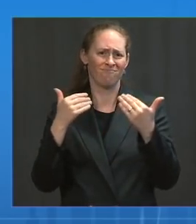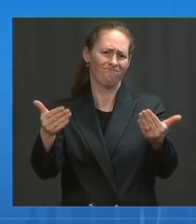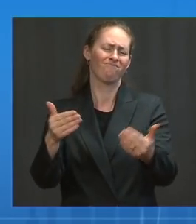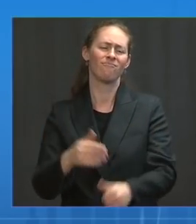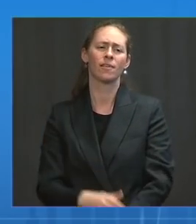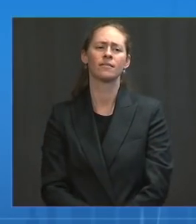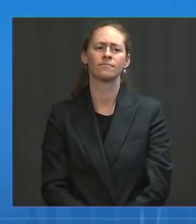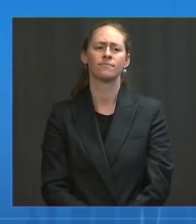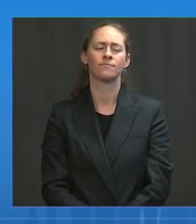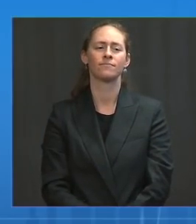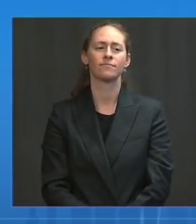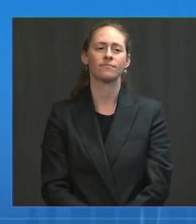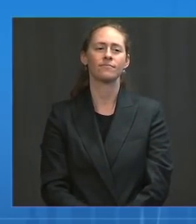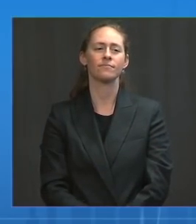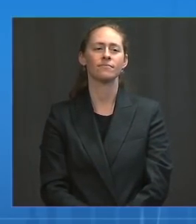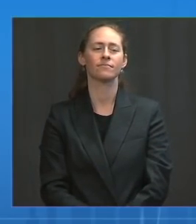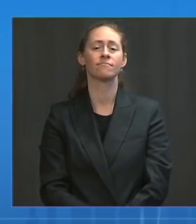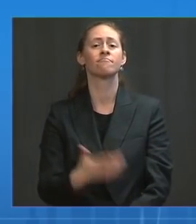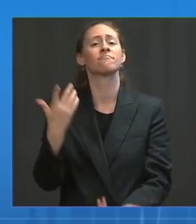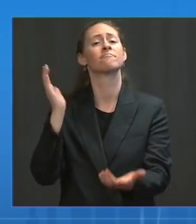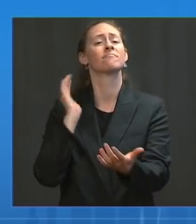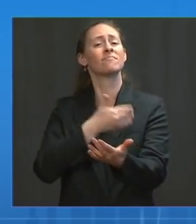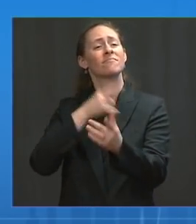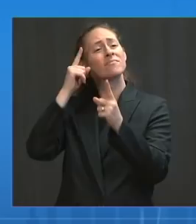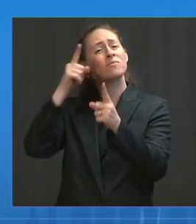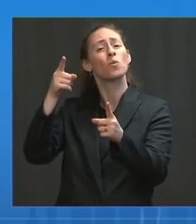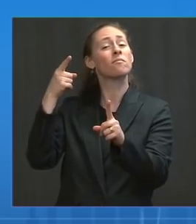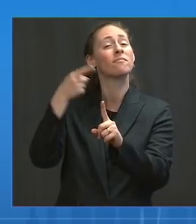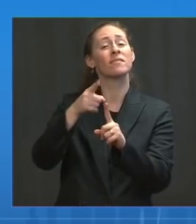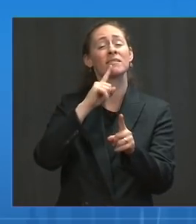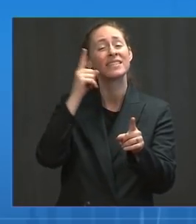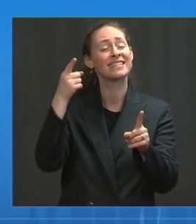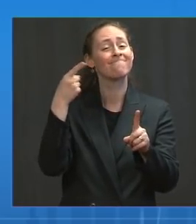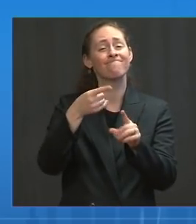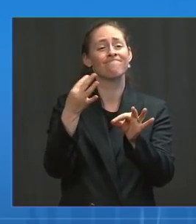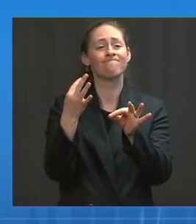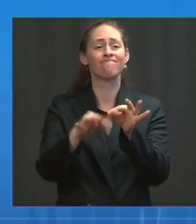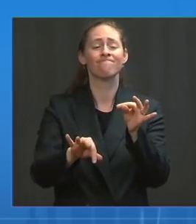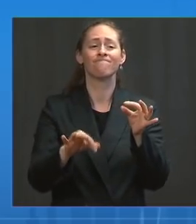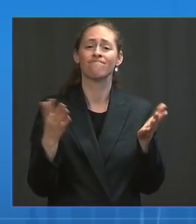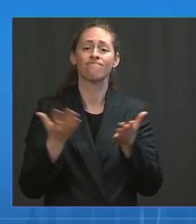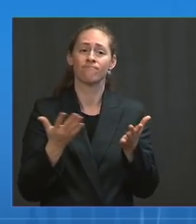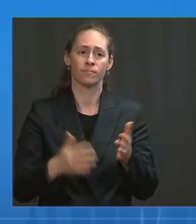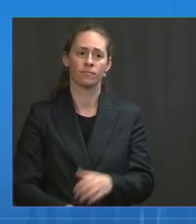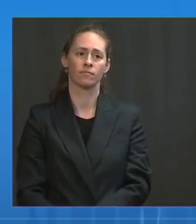And our goal is simple, get more and more Americans fully vaccinated.